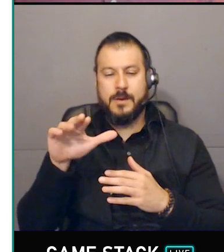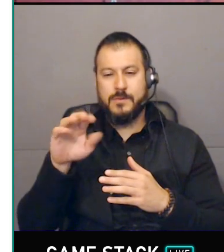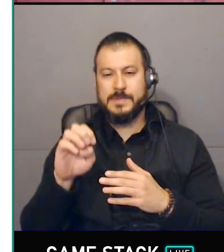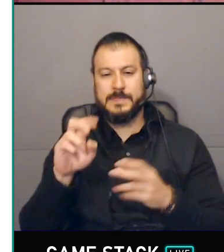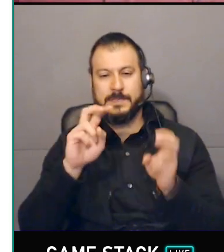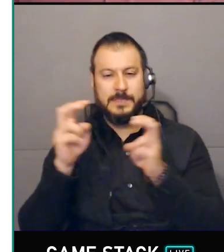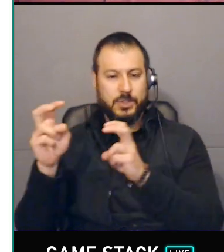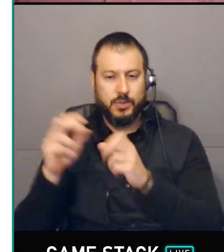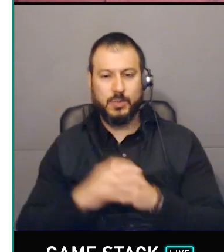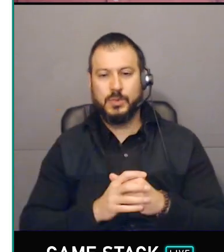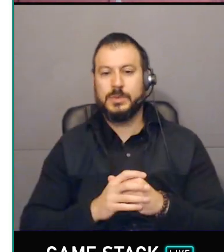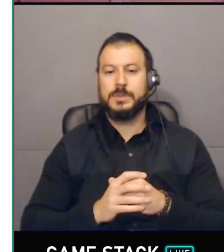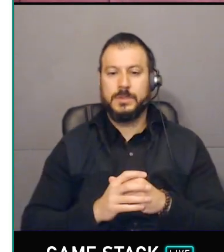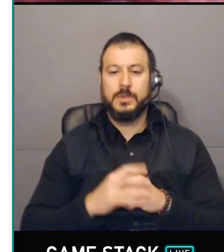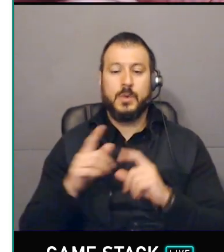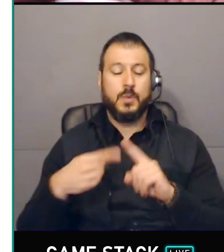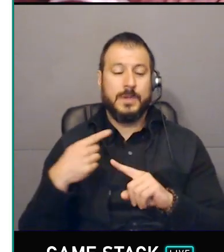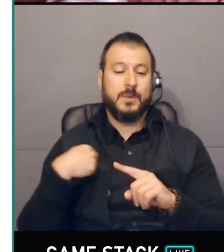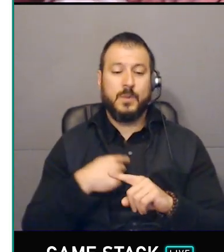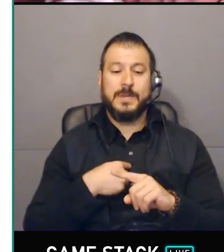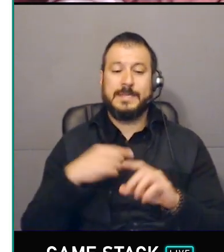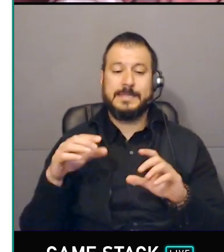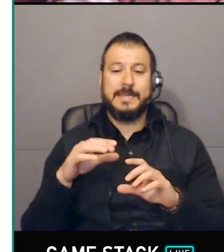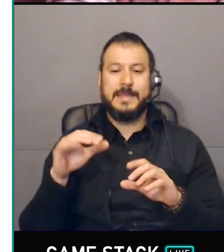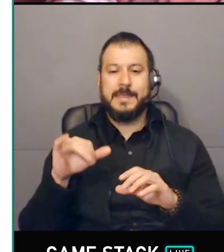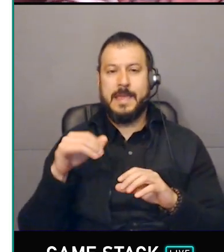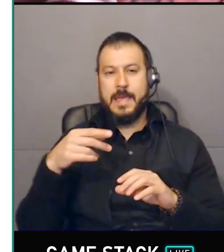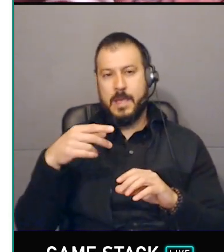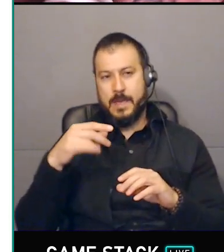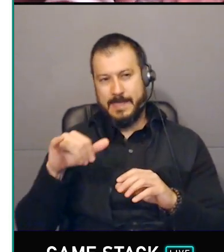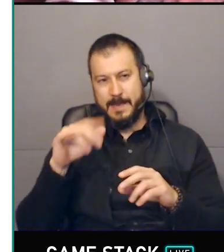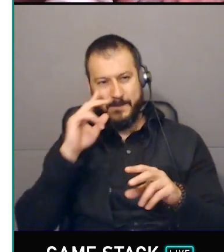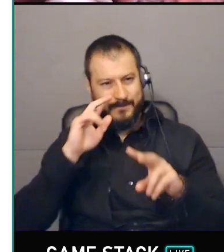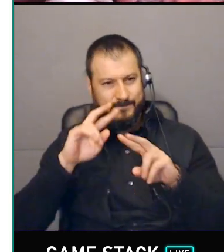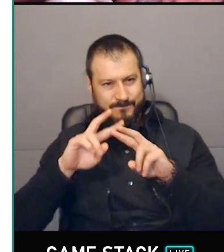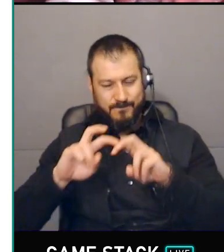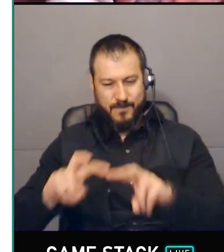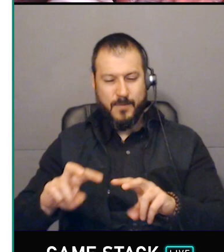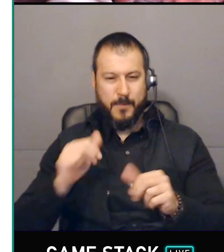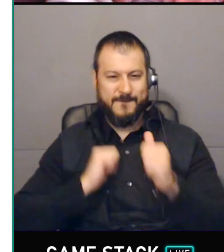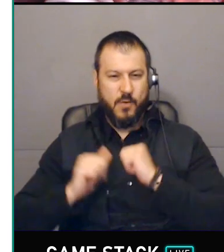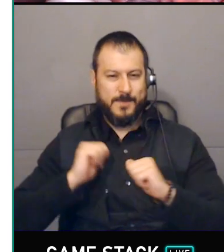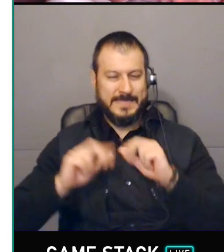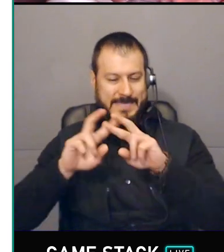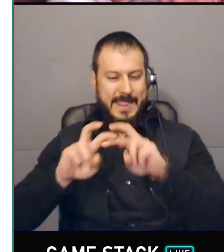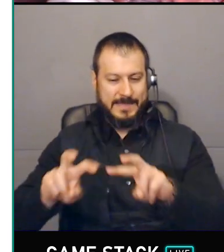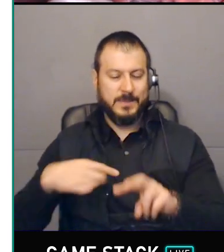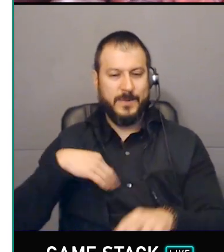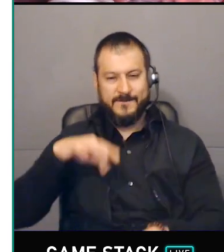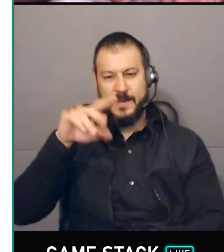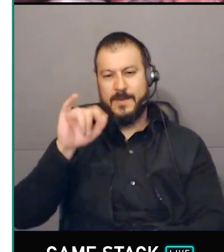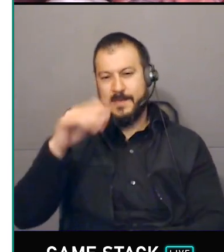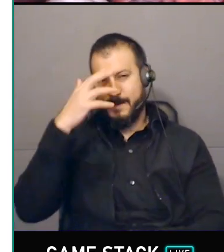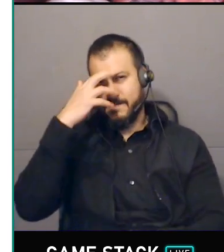reason for this is when we did the perf analysis of our research prototype, we found out the memory coherence and bandwidth,